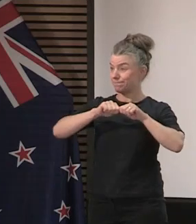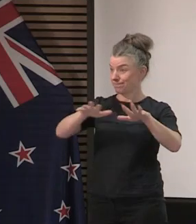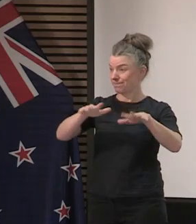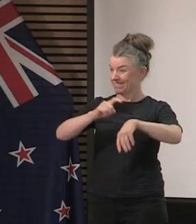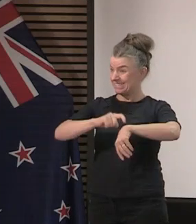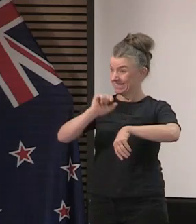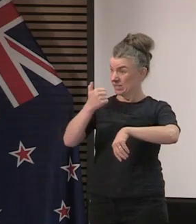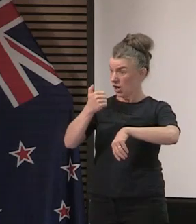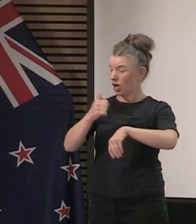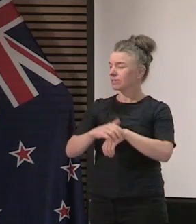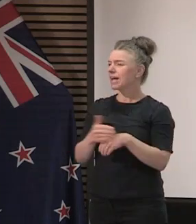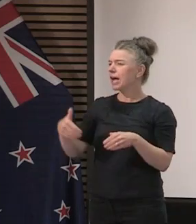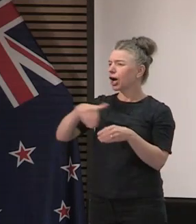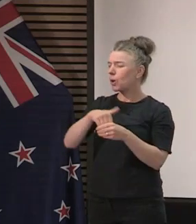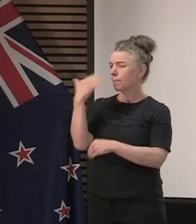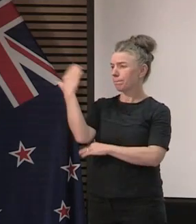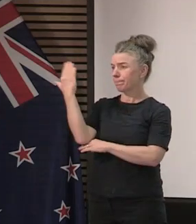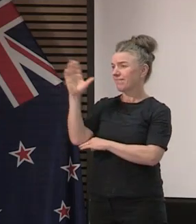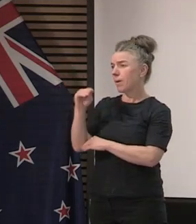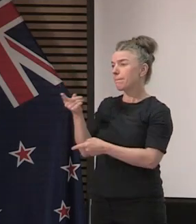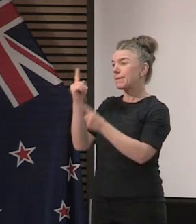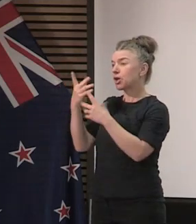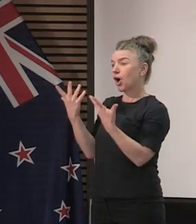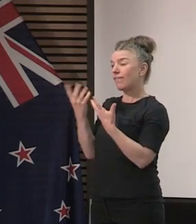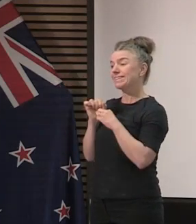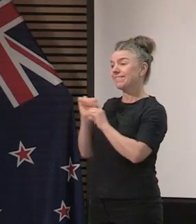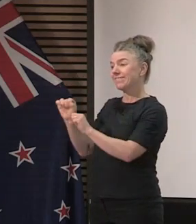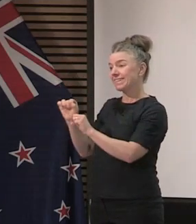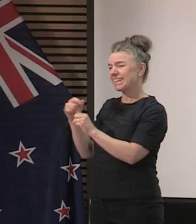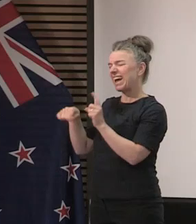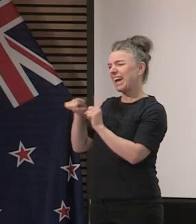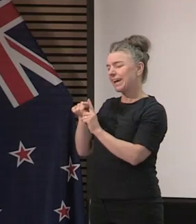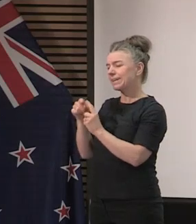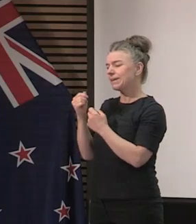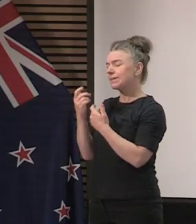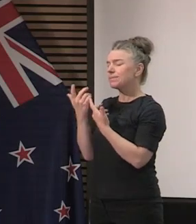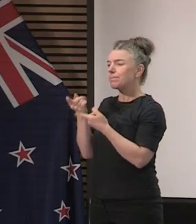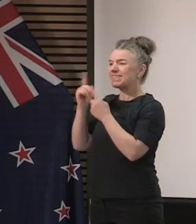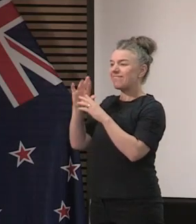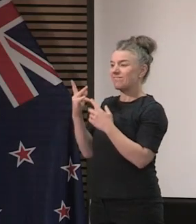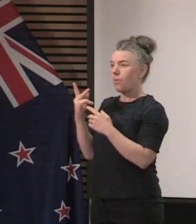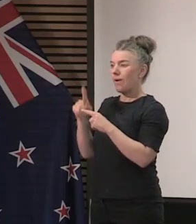April 25. The official dawn service Braz will be on RNZ national radio at 6:00am and